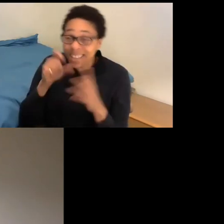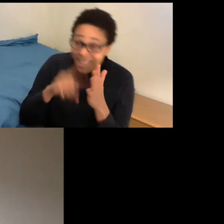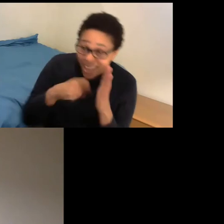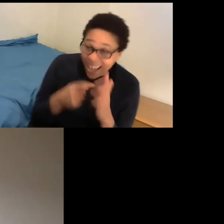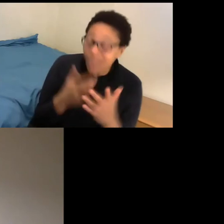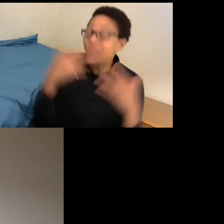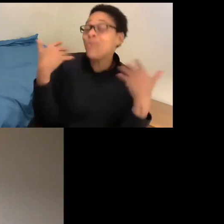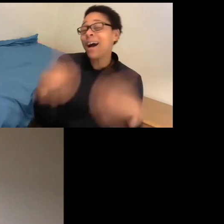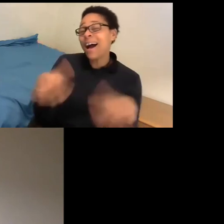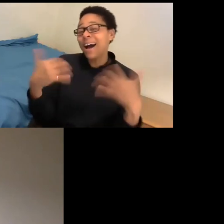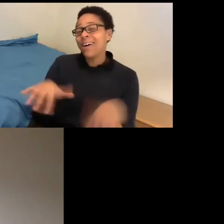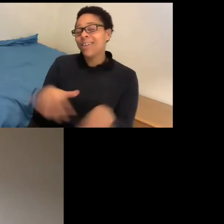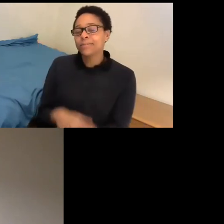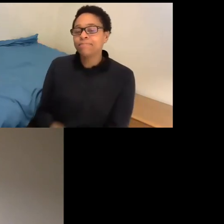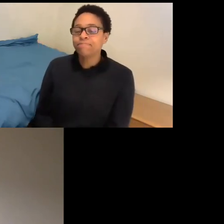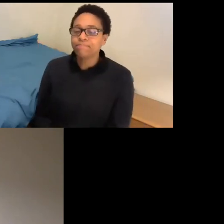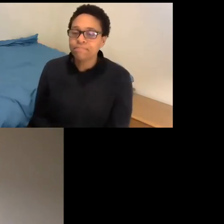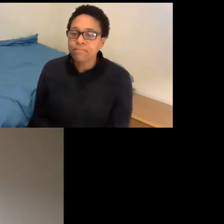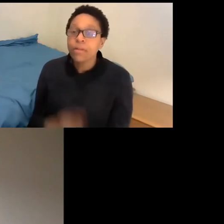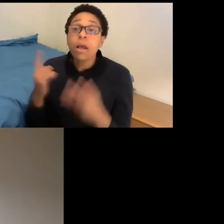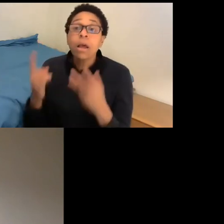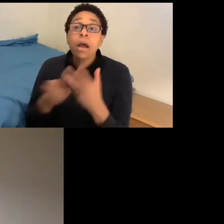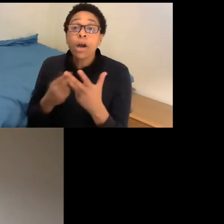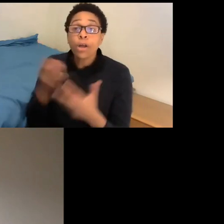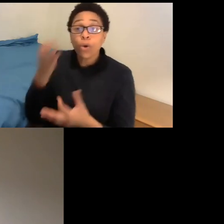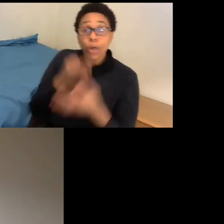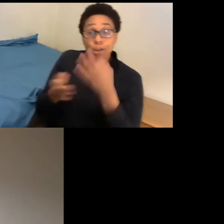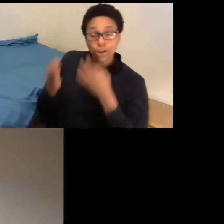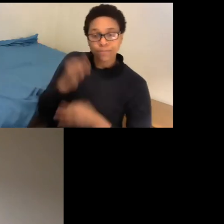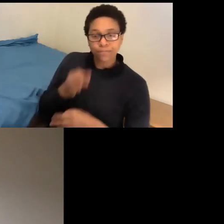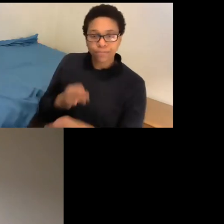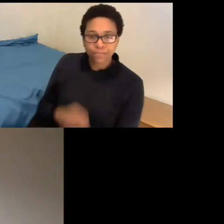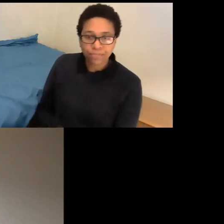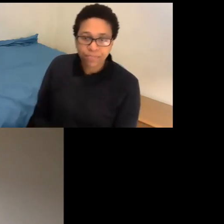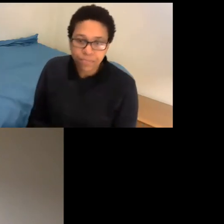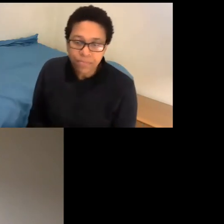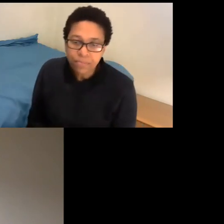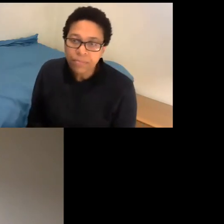you think', so Yumna has asked, 'Do you think this gender or